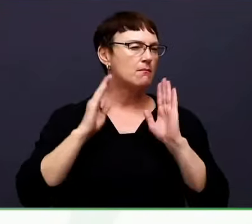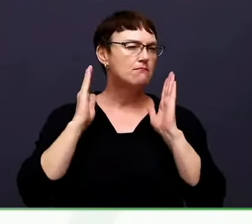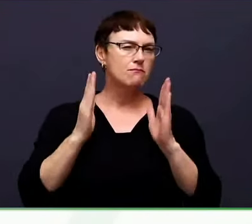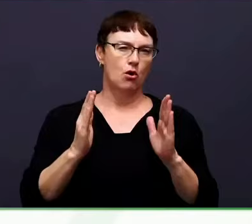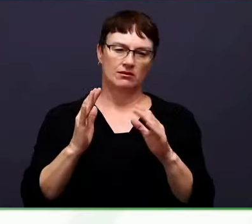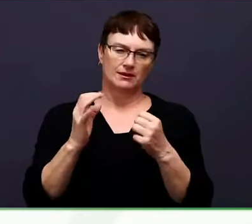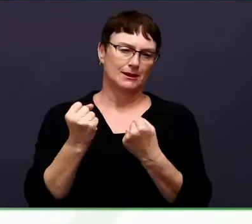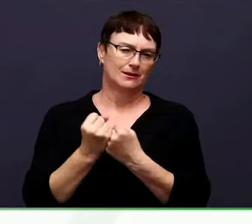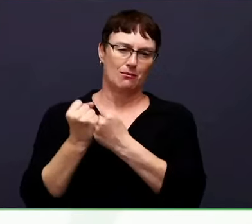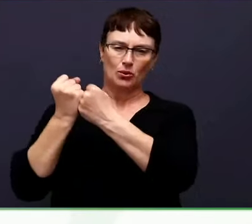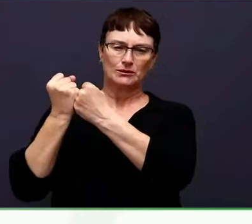change the mindset.